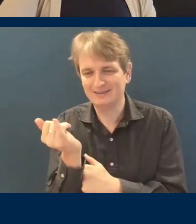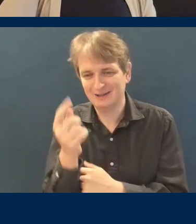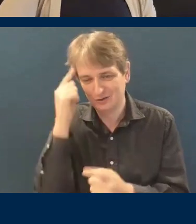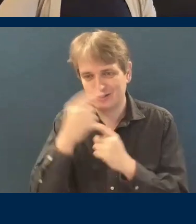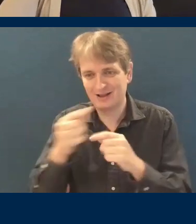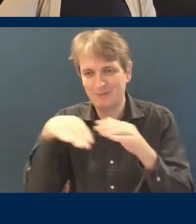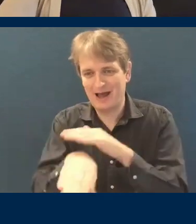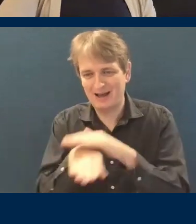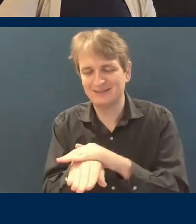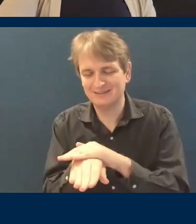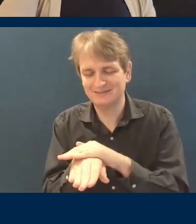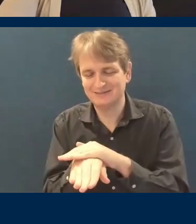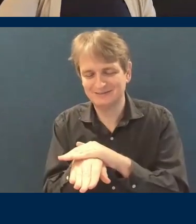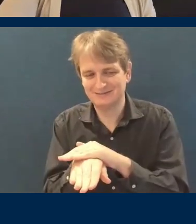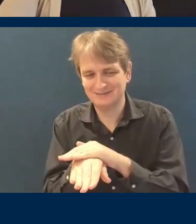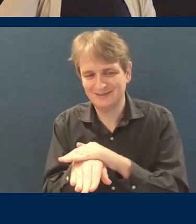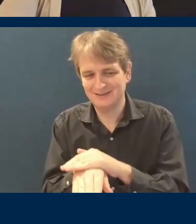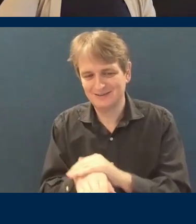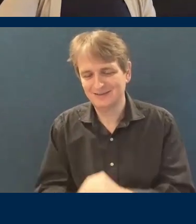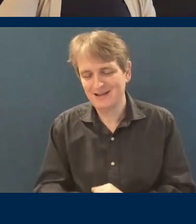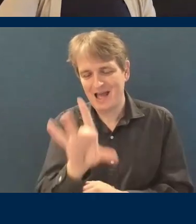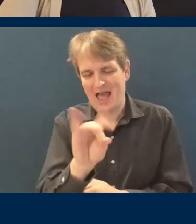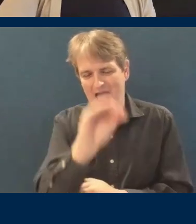And the reason is because when you think about access.